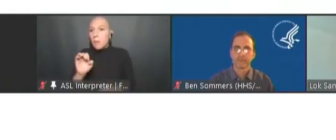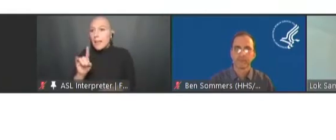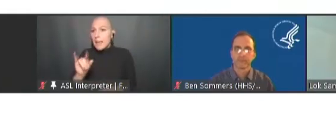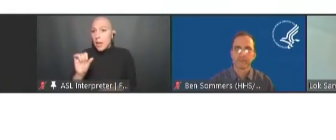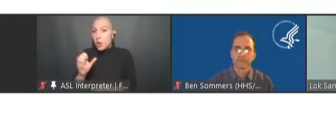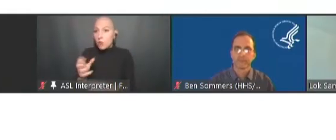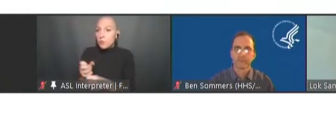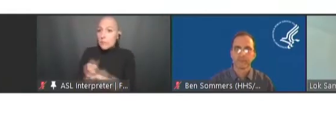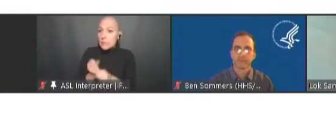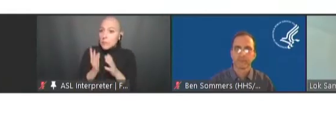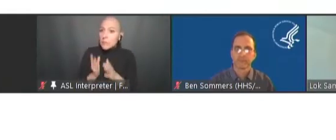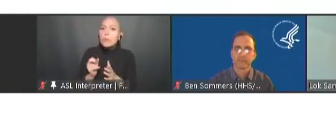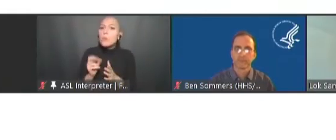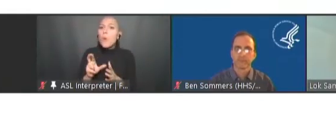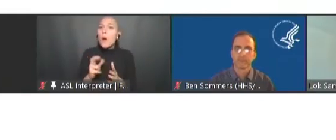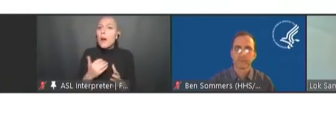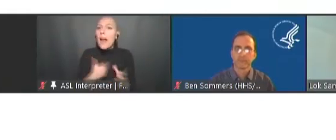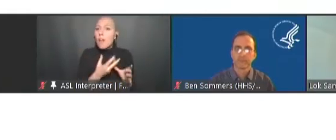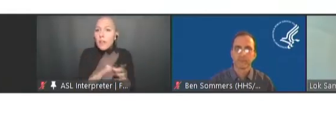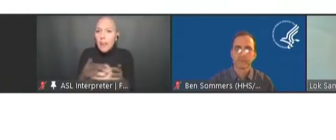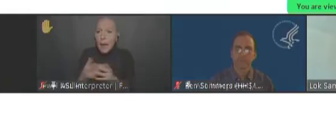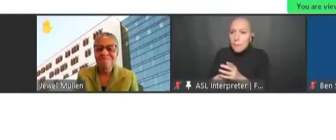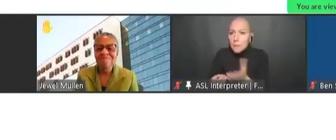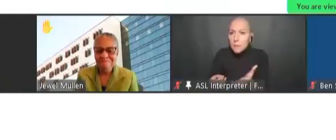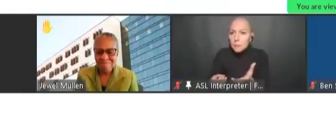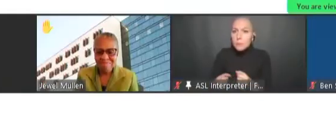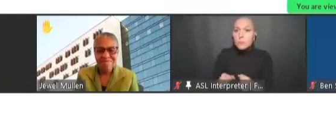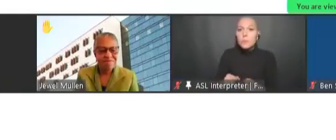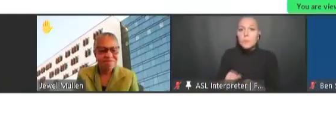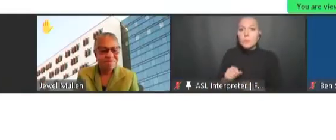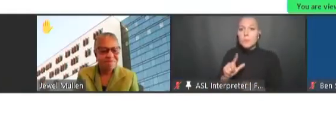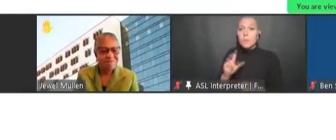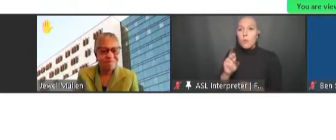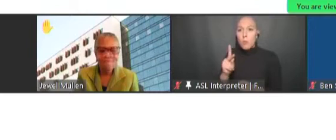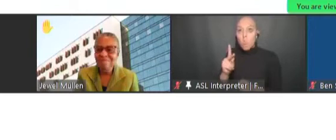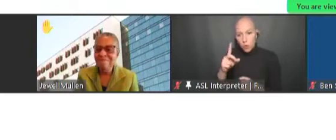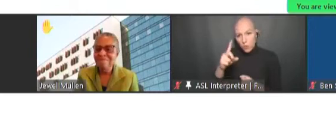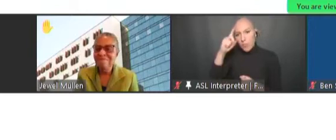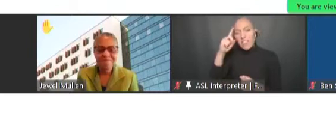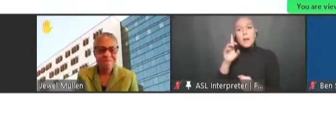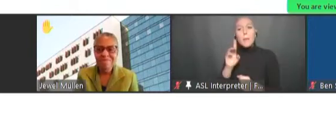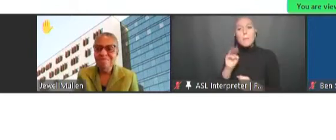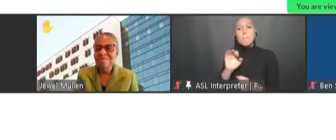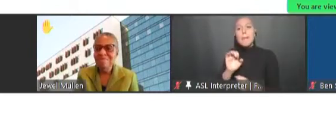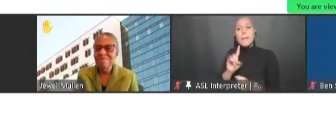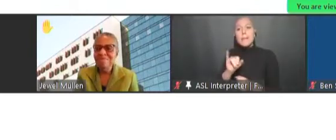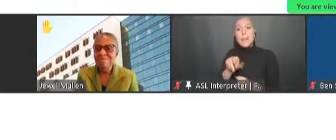I think it's fairly complete for the Medicare data, and there are also imputation methods